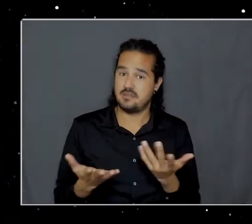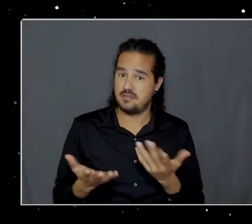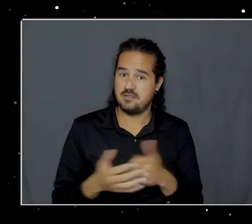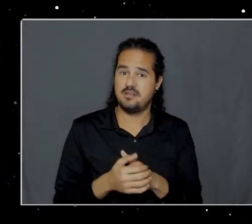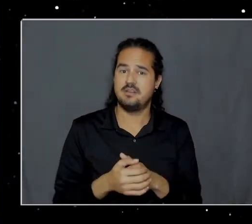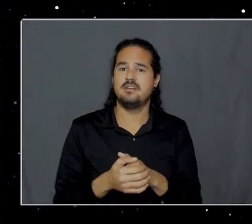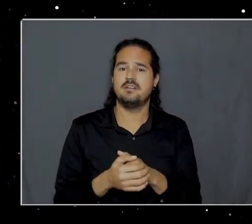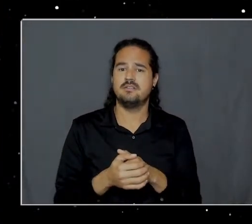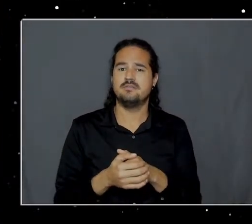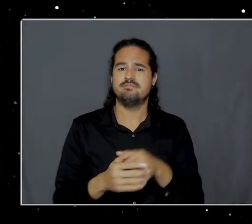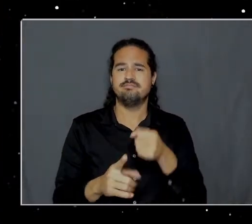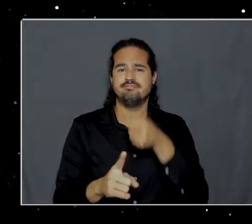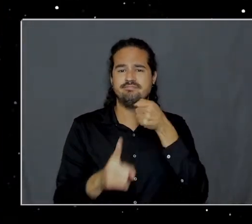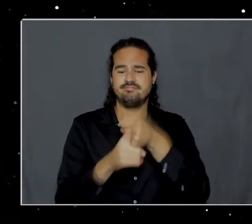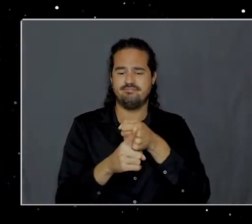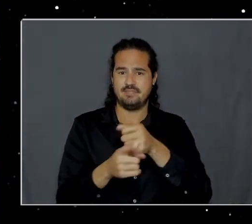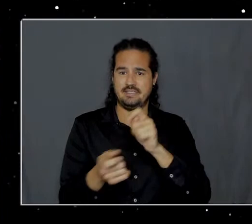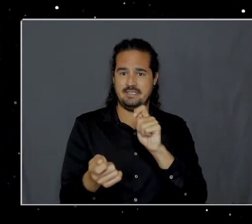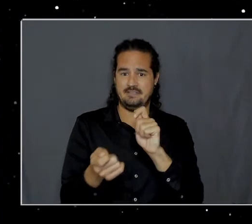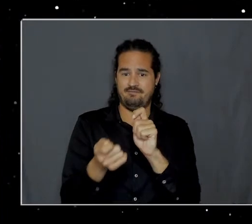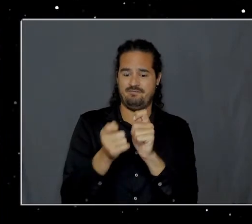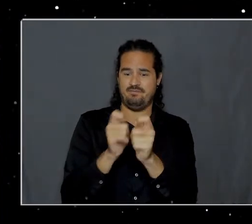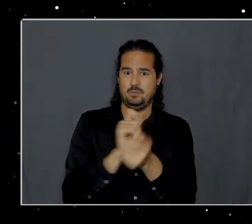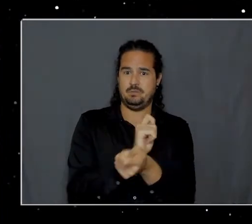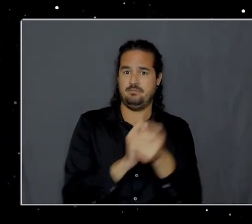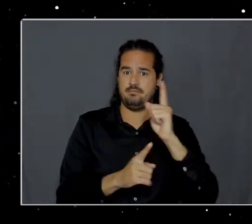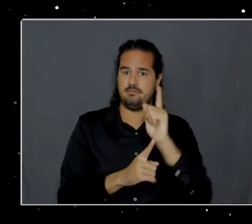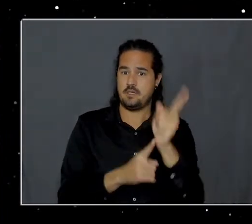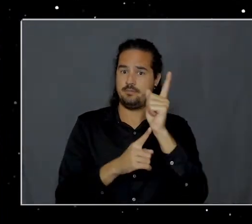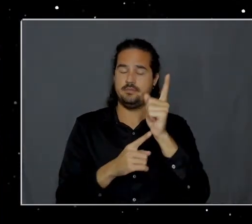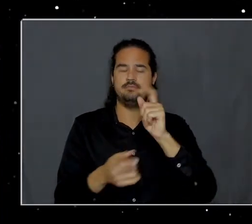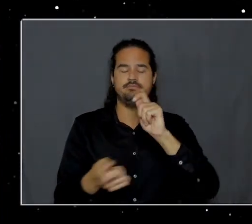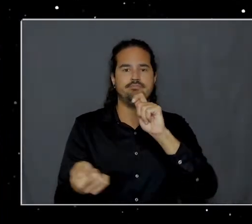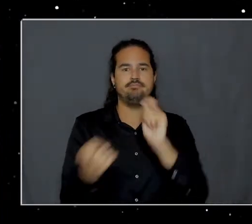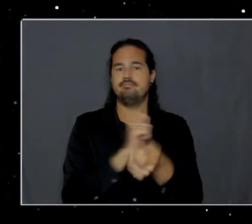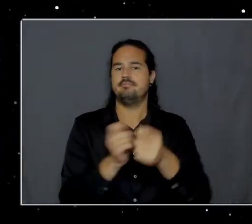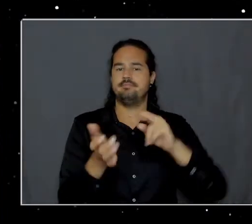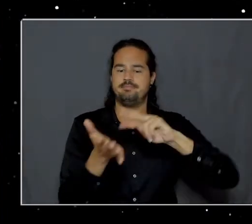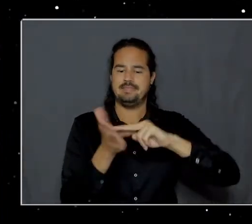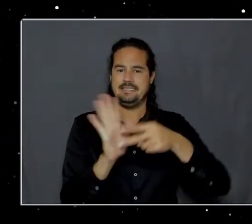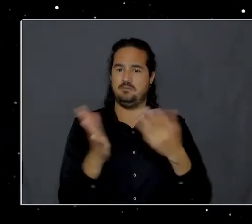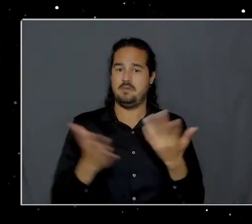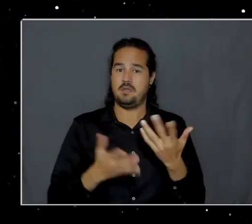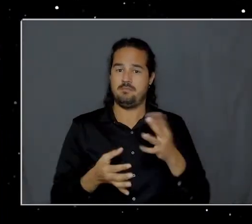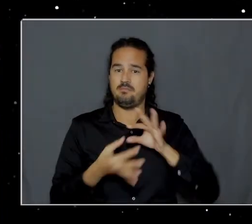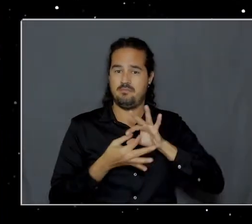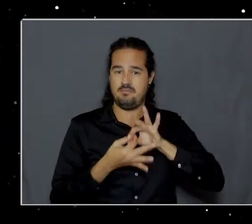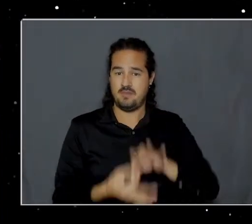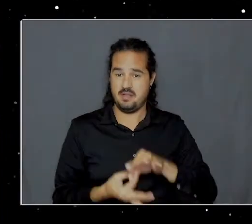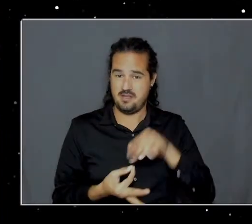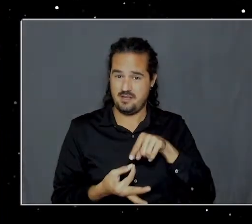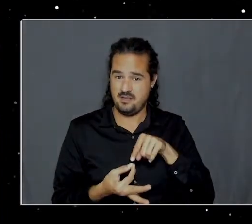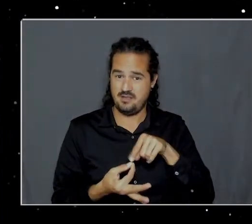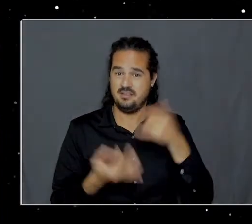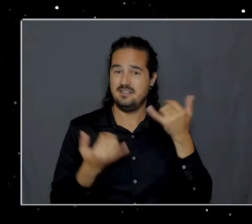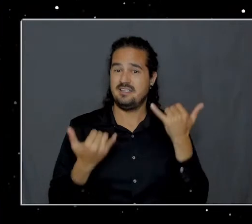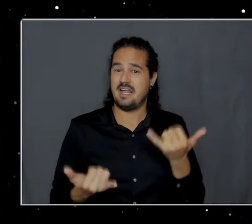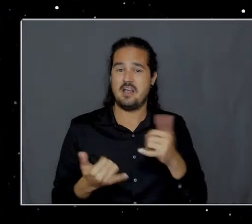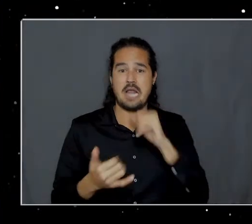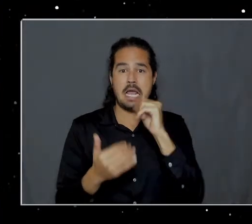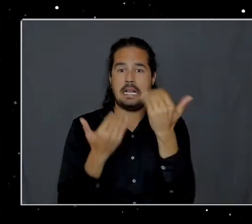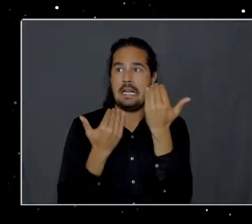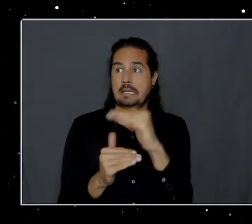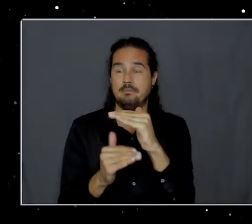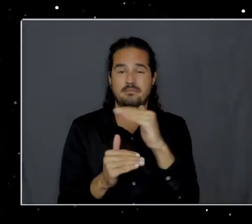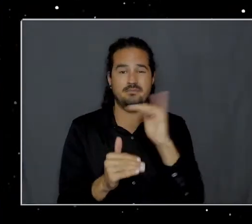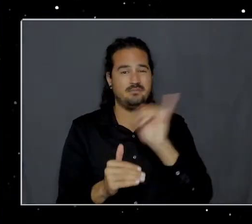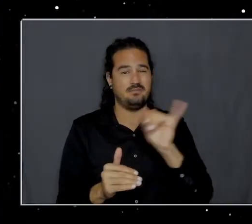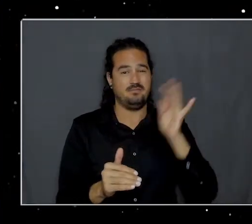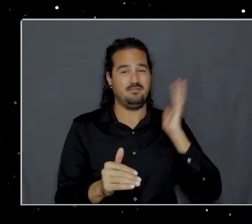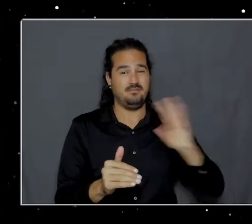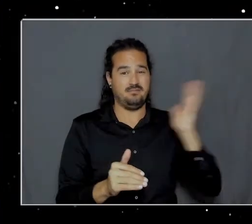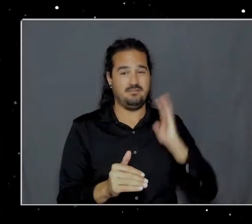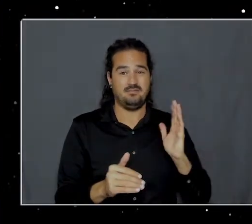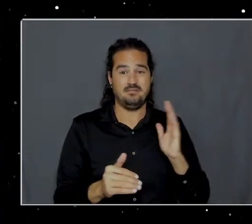CONCEPT OF BELONGING.